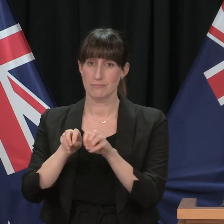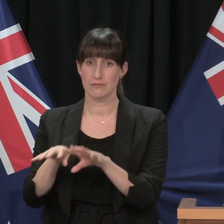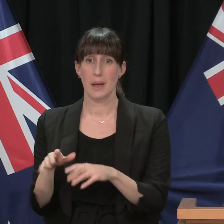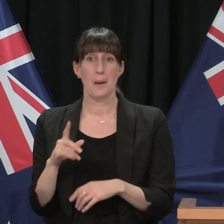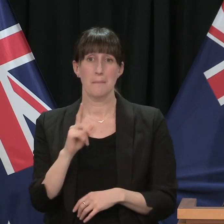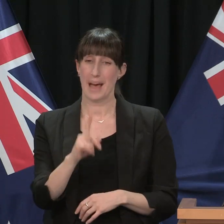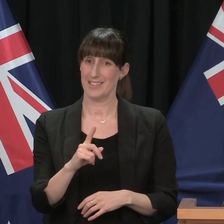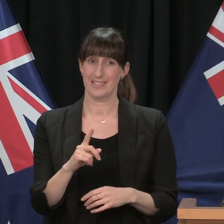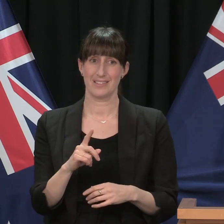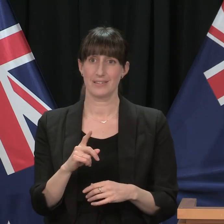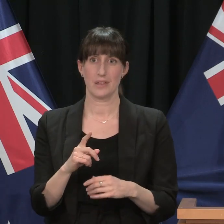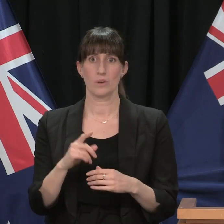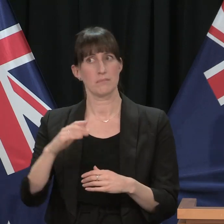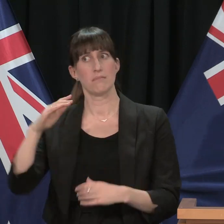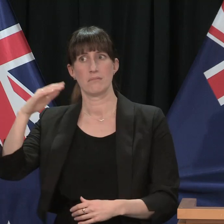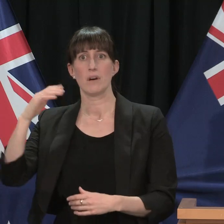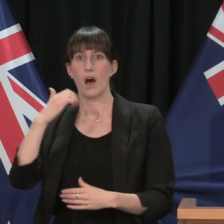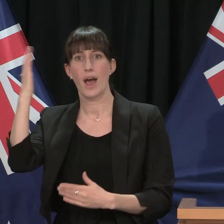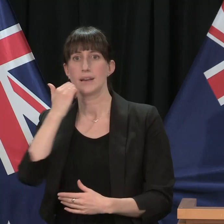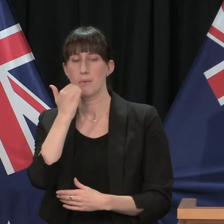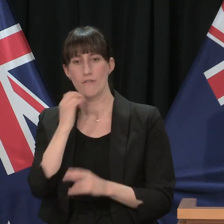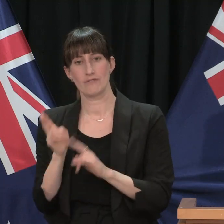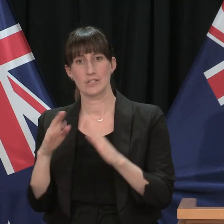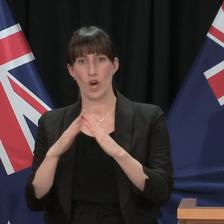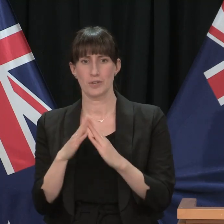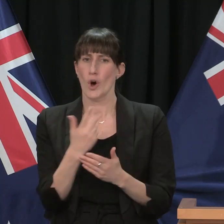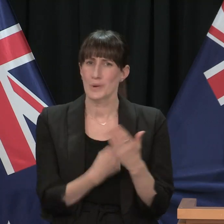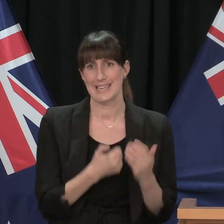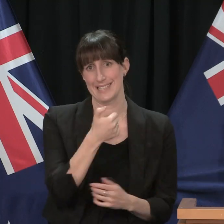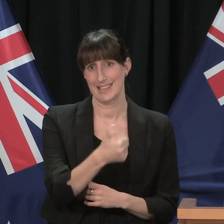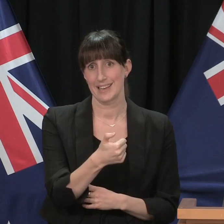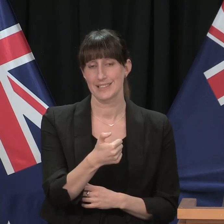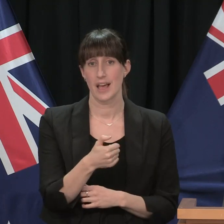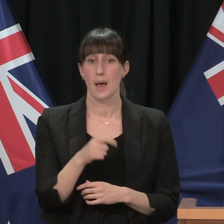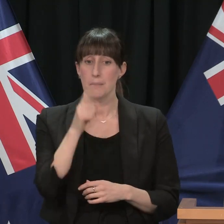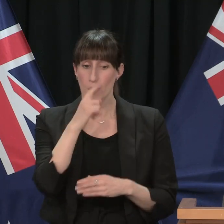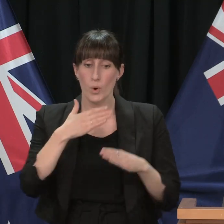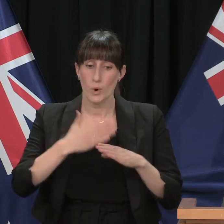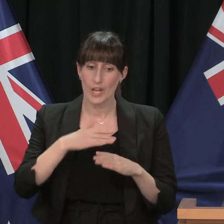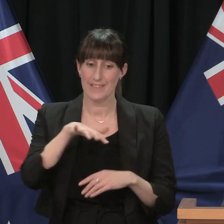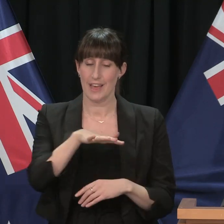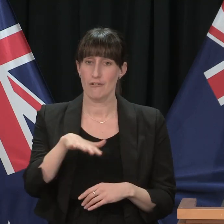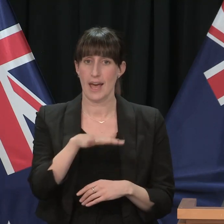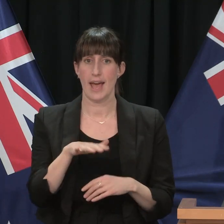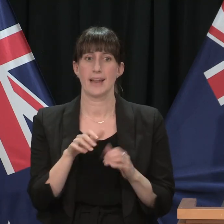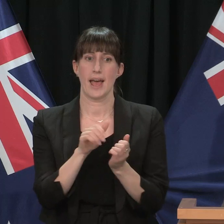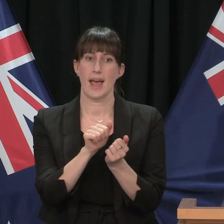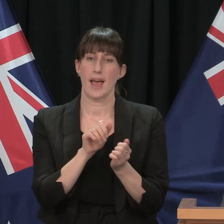facilities, but that was six of over 660 facilities, and the work that went on, both within those that had